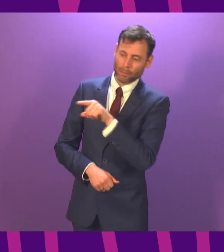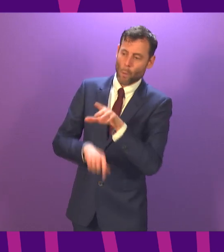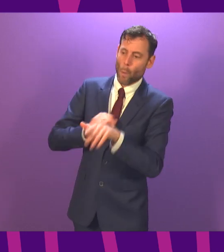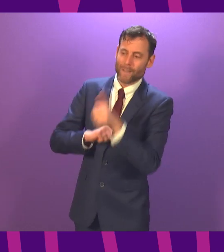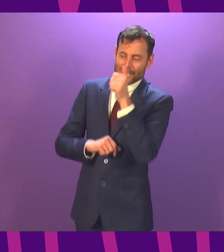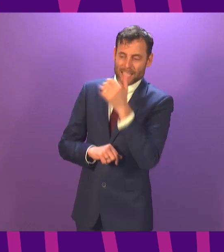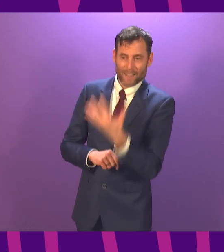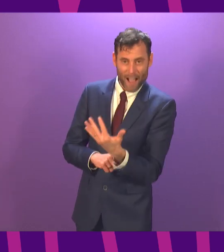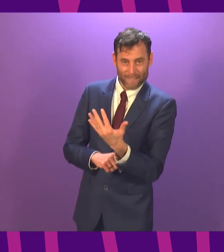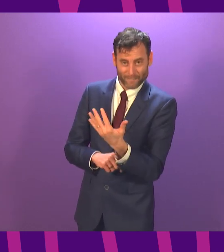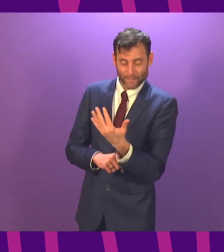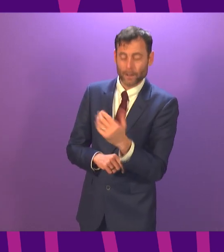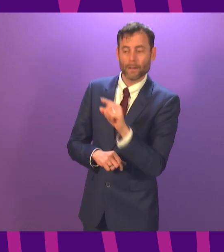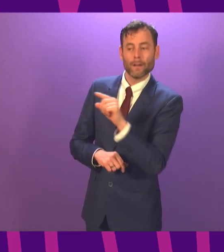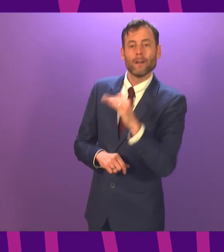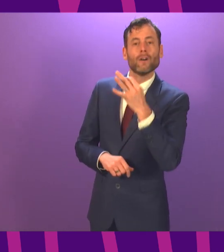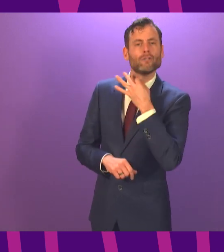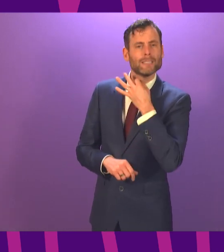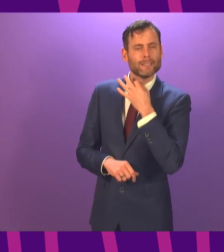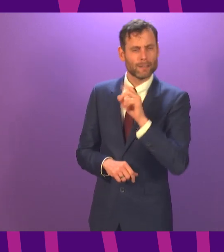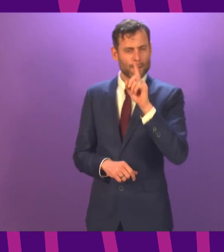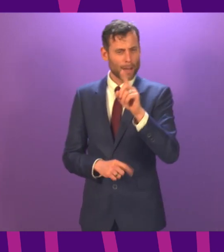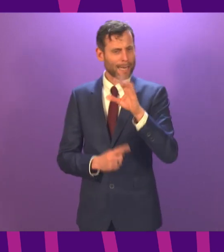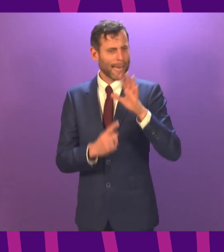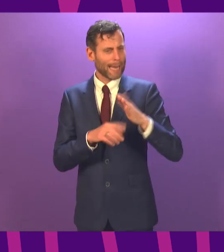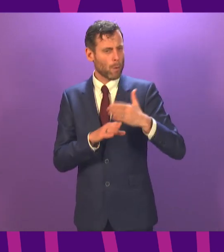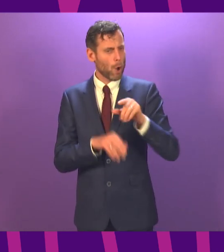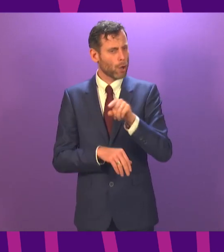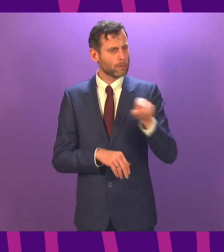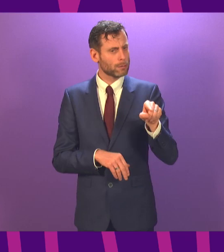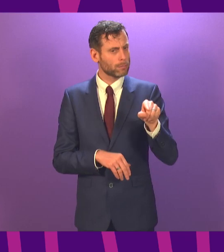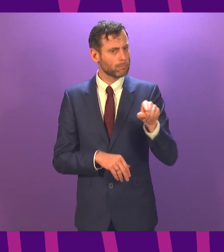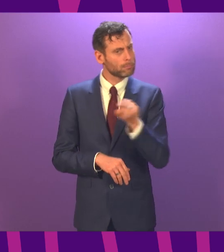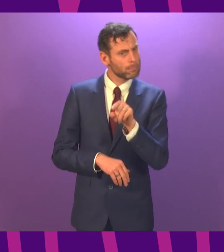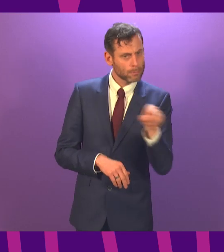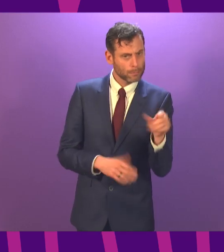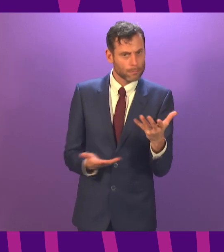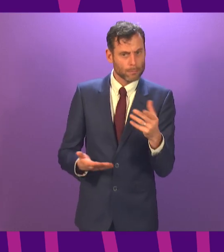been vaccinated in phase 2. What does that mean for keeping key workers safe while they must still take safety precautions and wear personal protective equipment? What does it